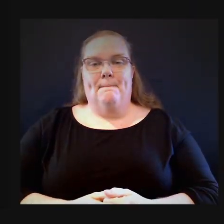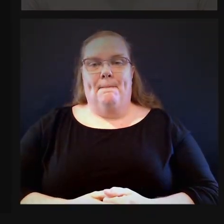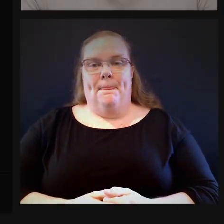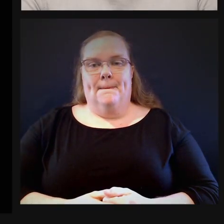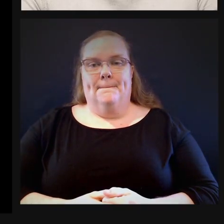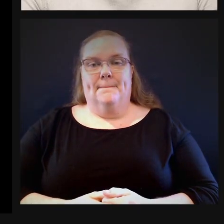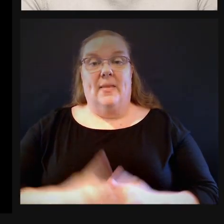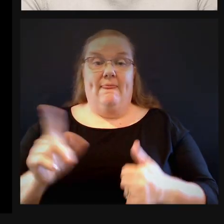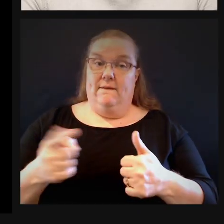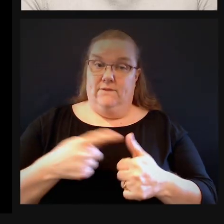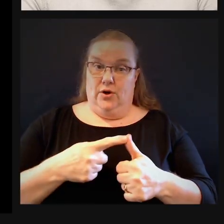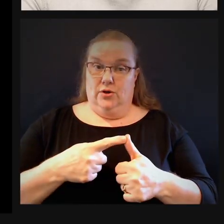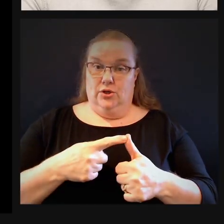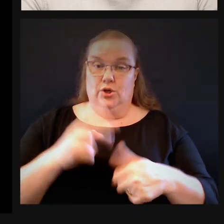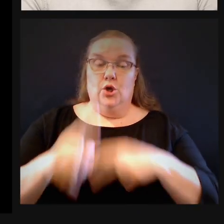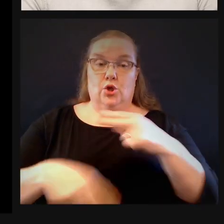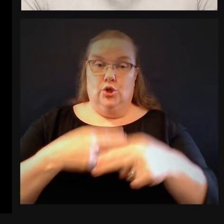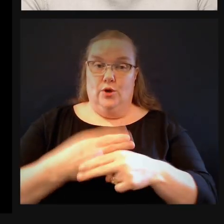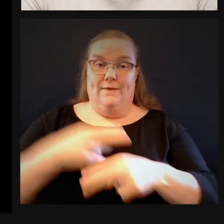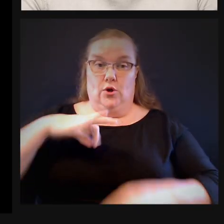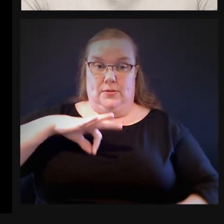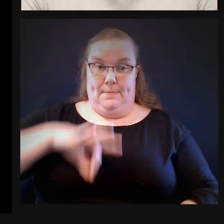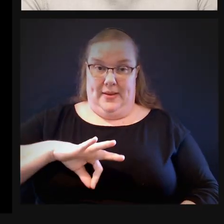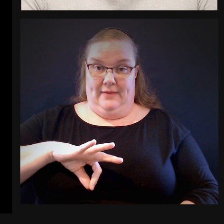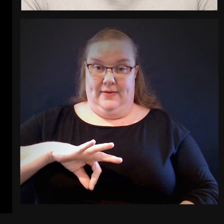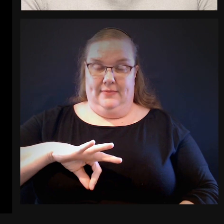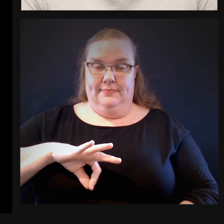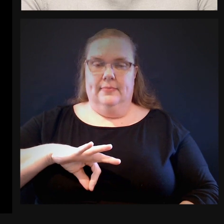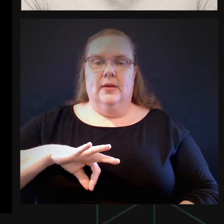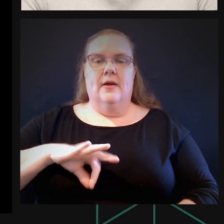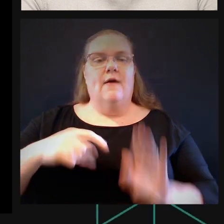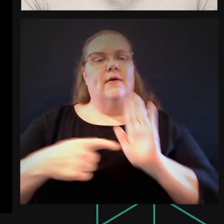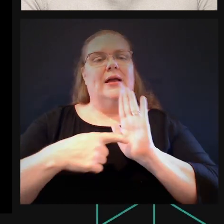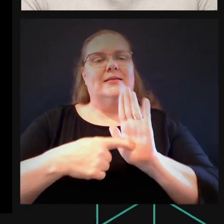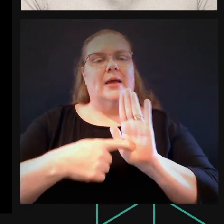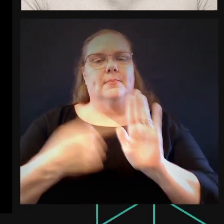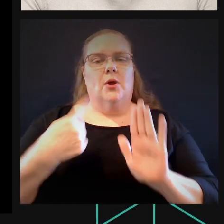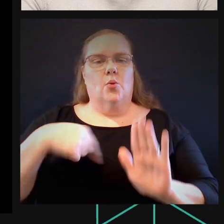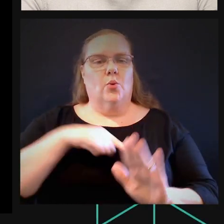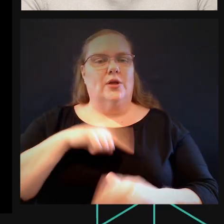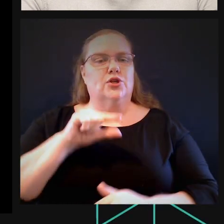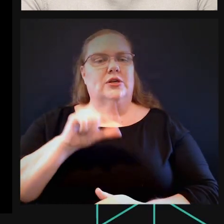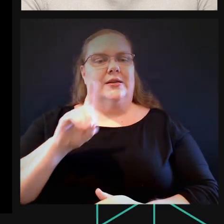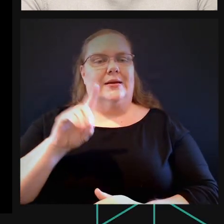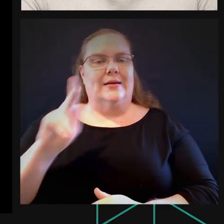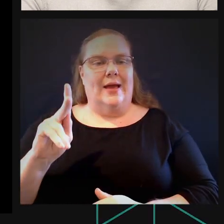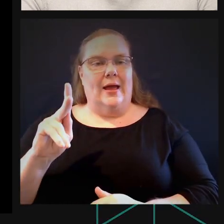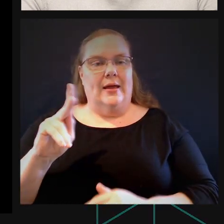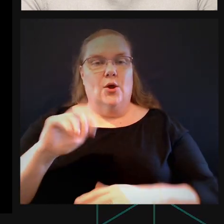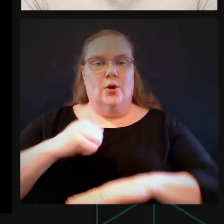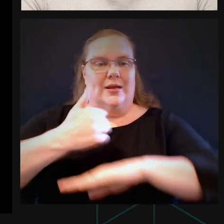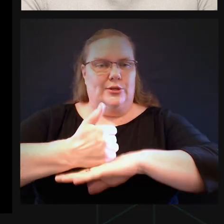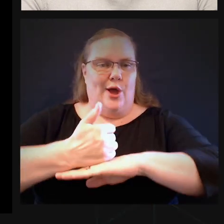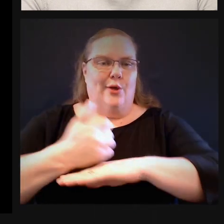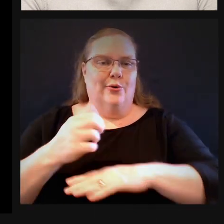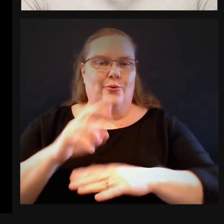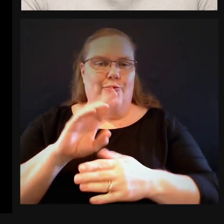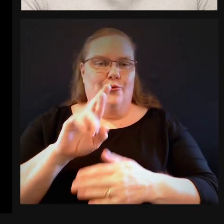The first is universal benefit. An example of this will be our GDK installer redesign, which provides a more cohesive